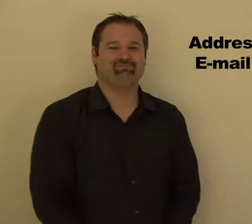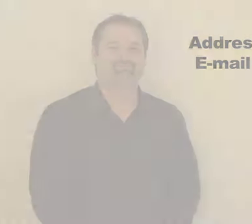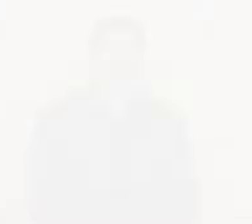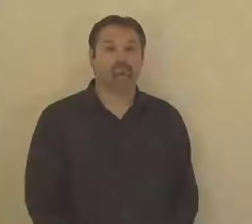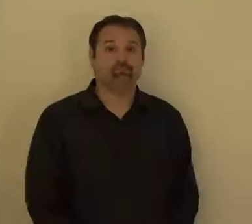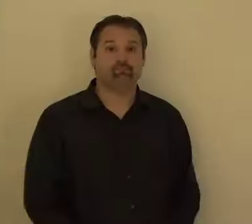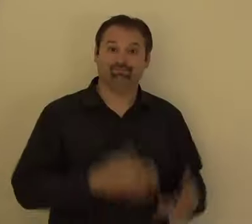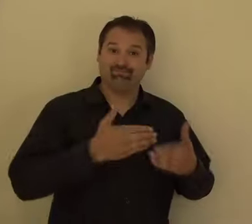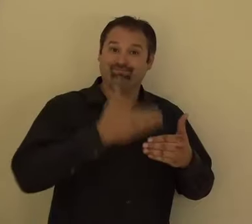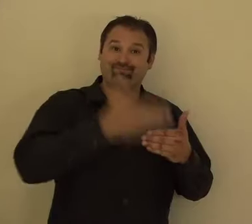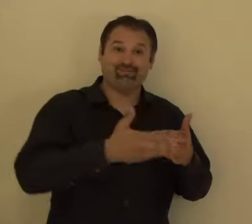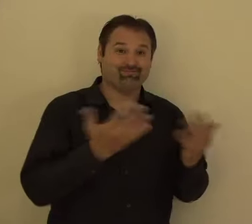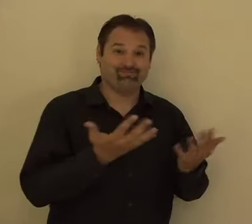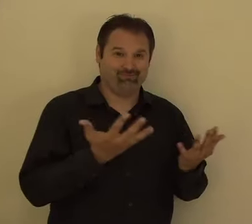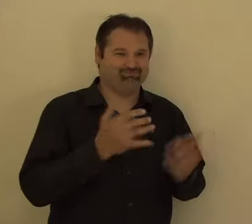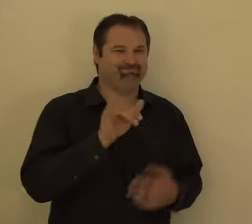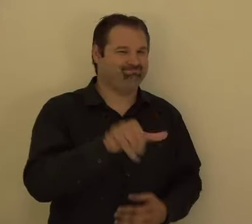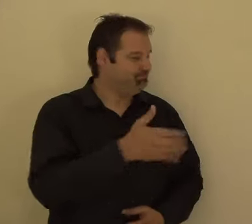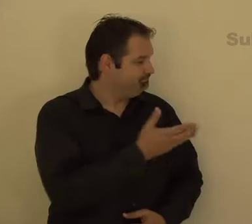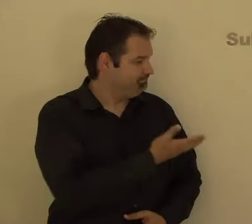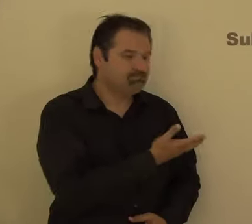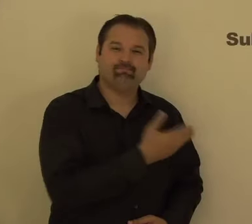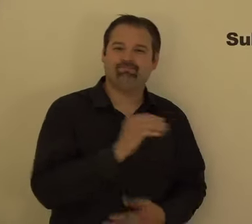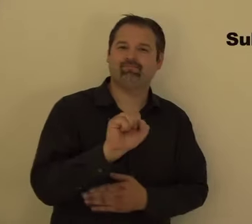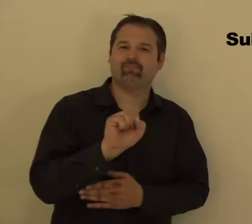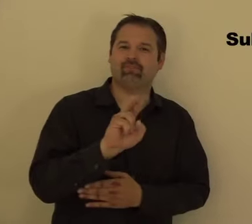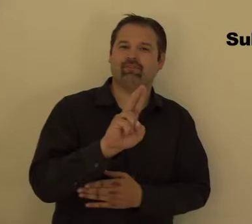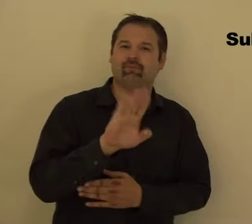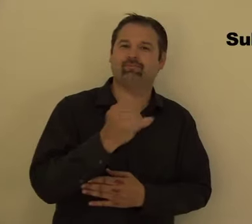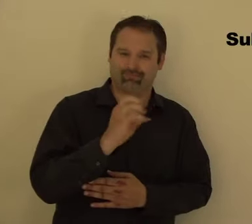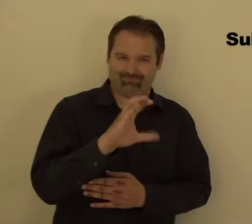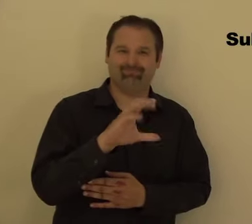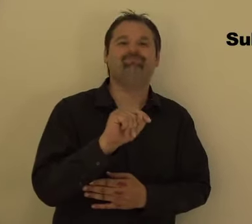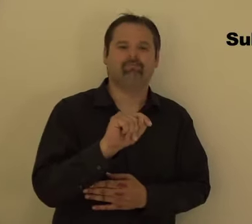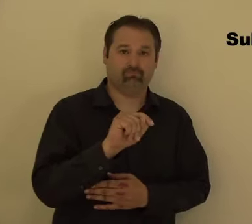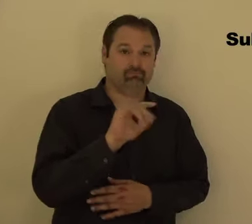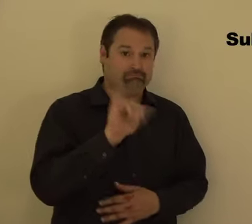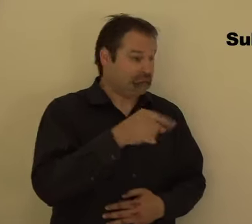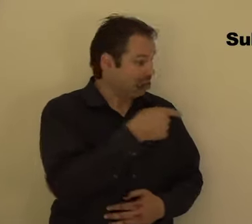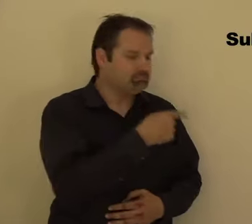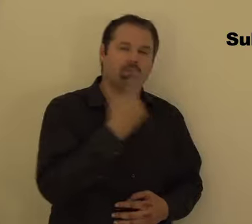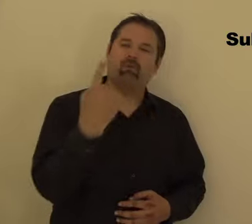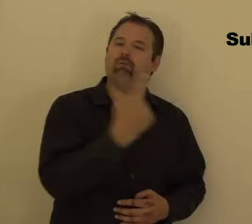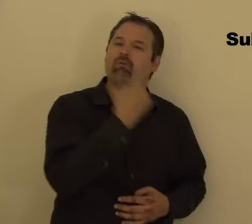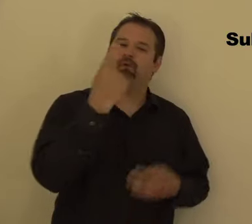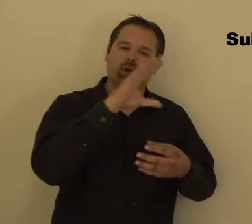You must always include a short descriptive statement in the subject field that tells the person receiving your email what it is about.